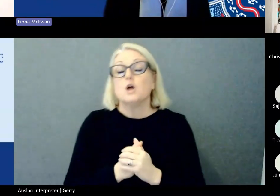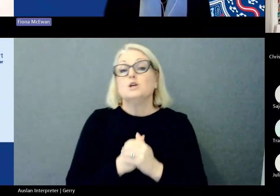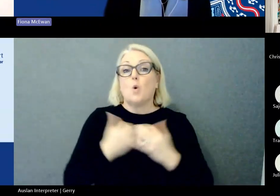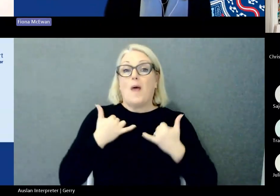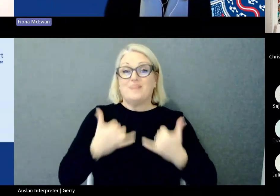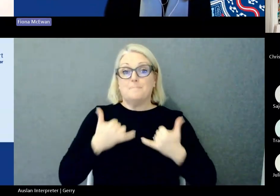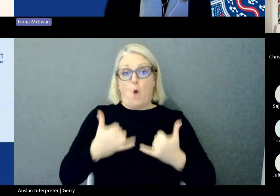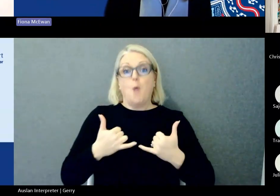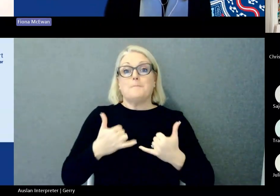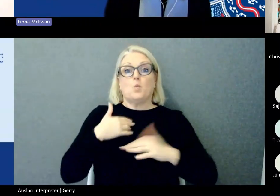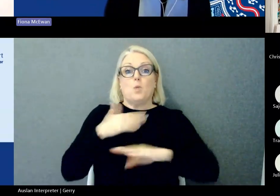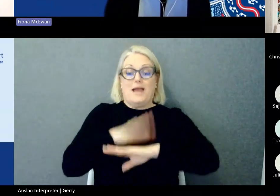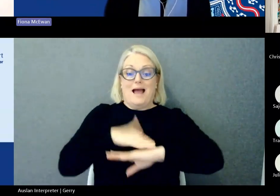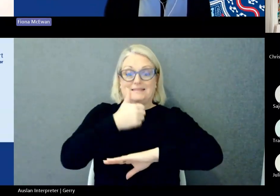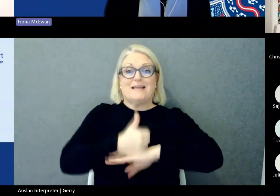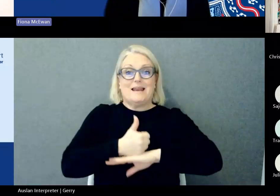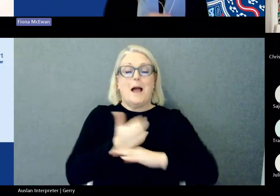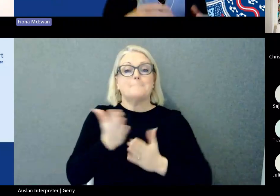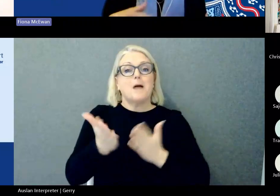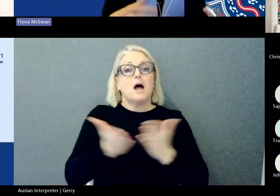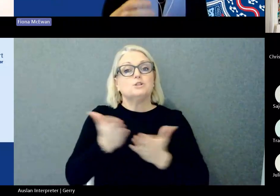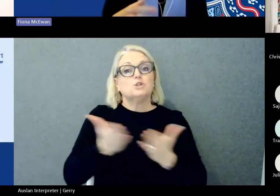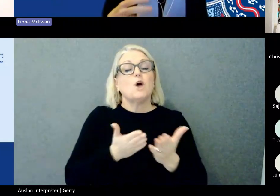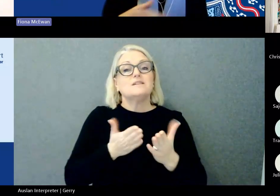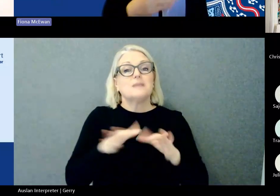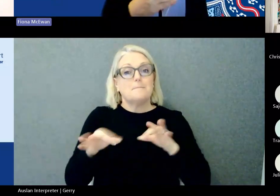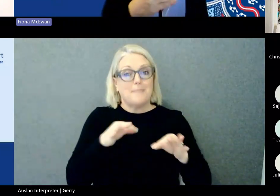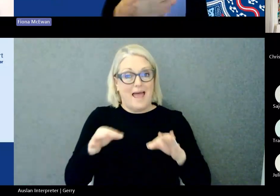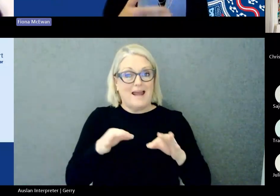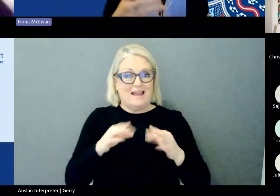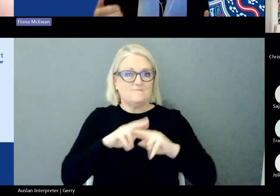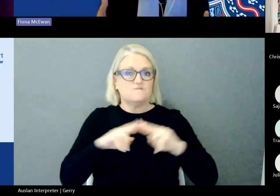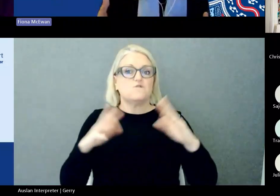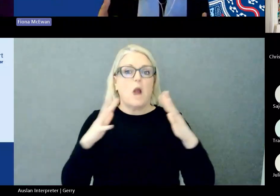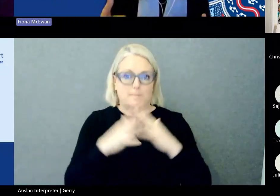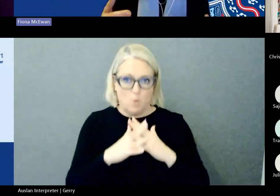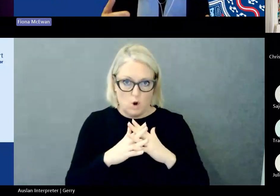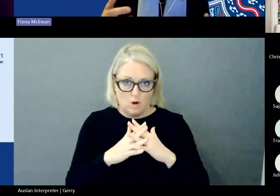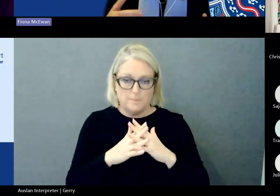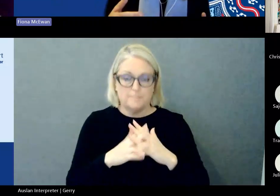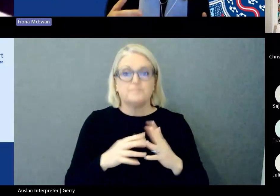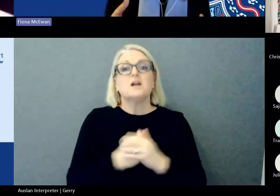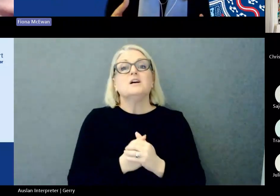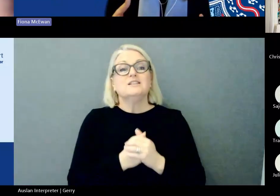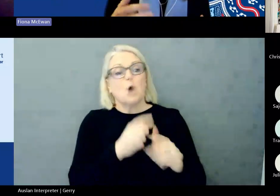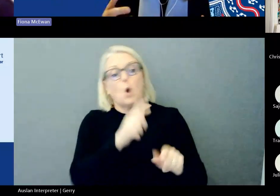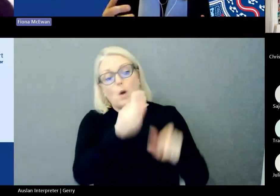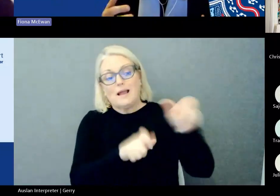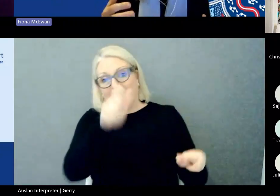service planning framework, which helps develop one shared view of all the different customer needs, particularly for those who are under orders